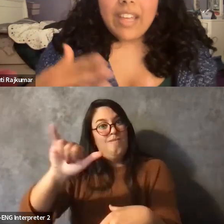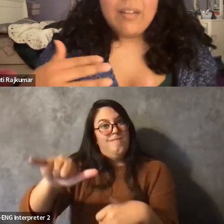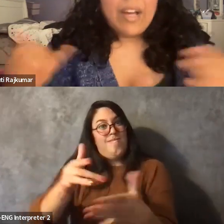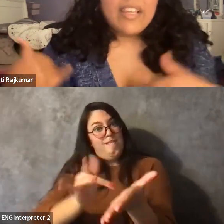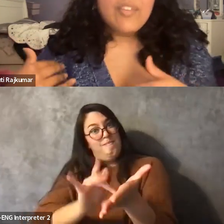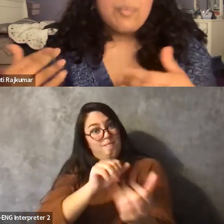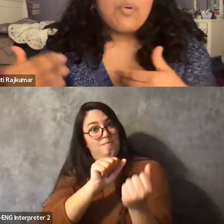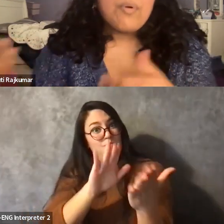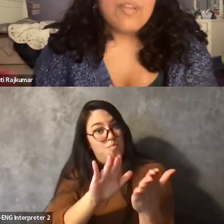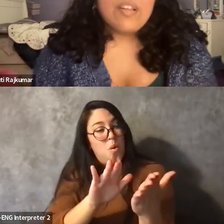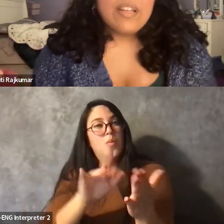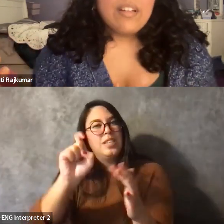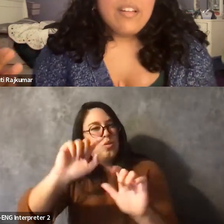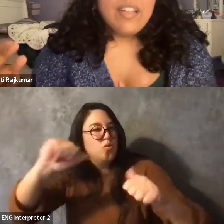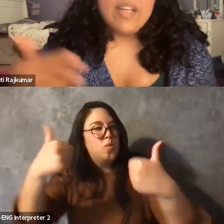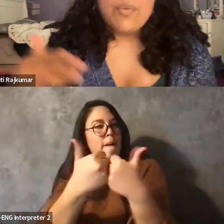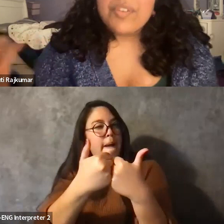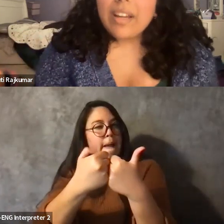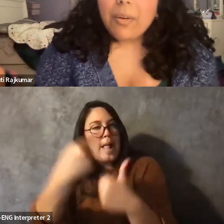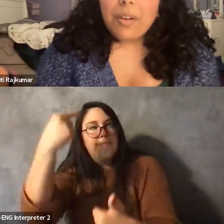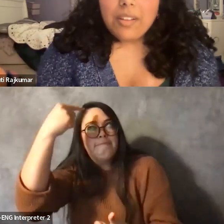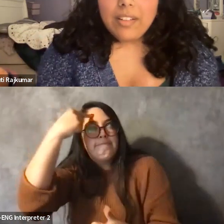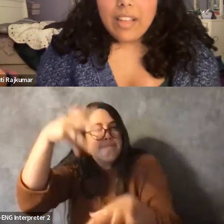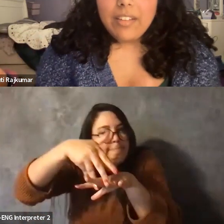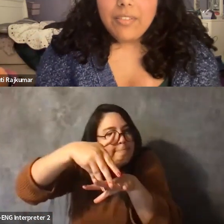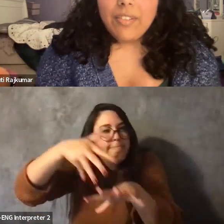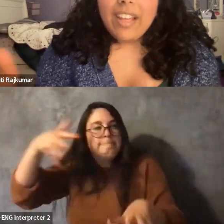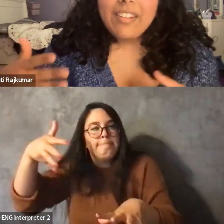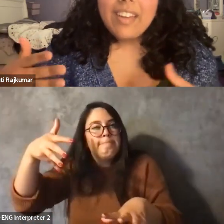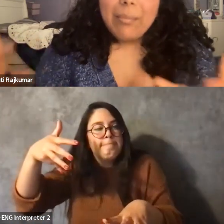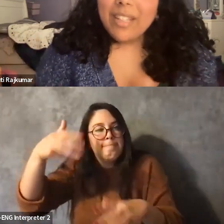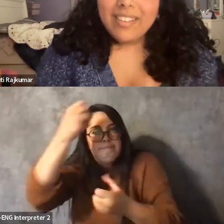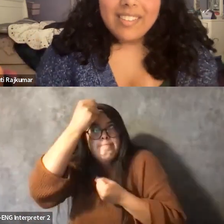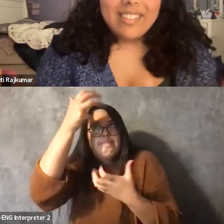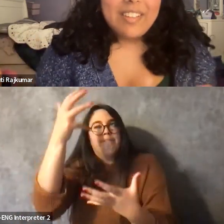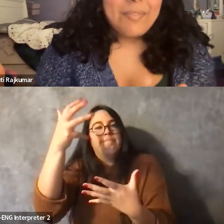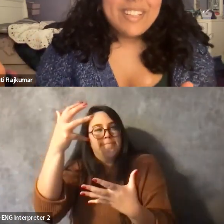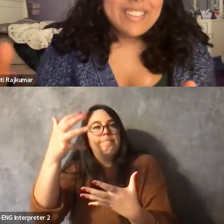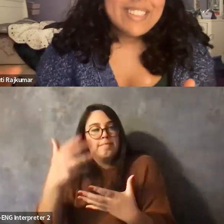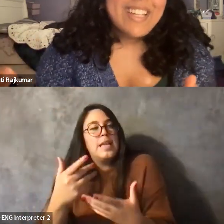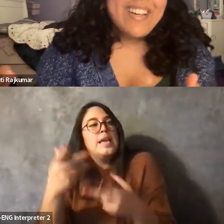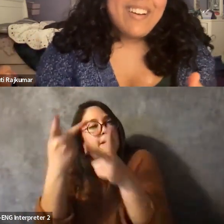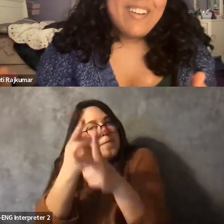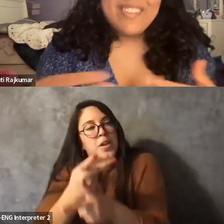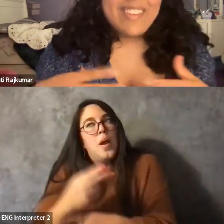and in my case, more mobility equals higher quality of life and happiness, because honestly,